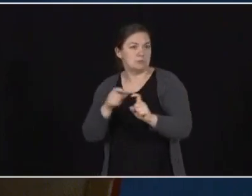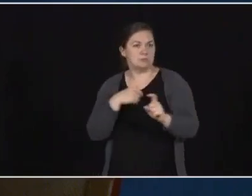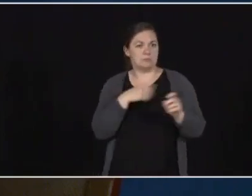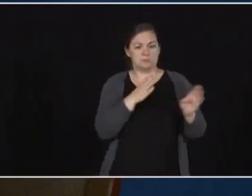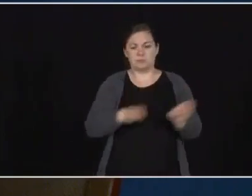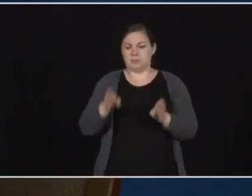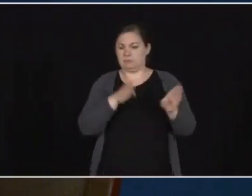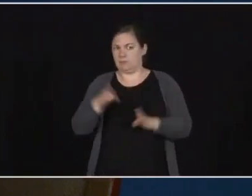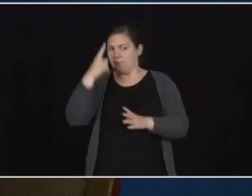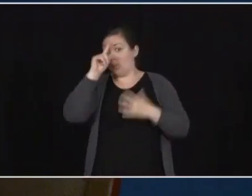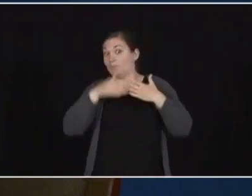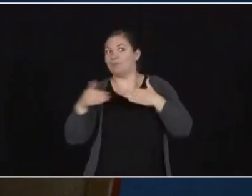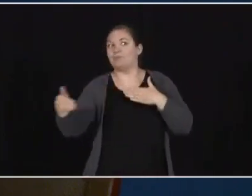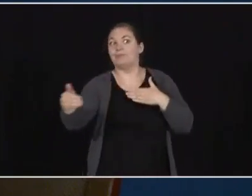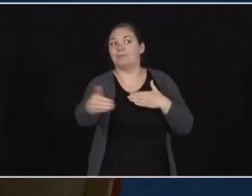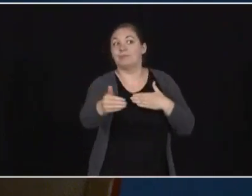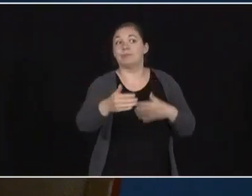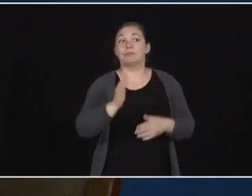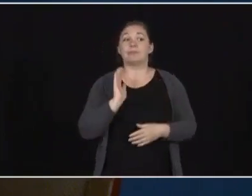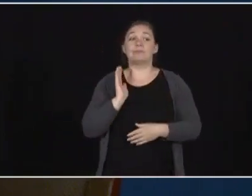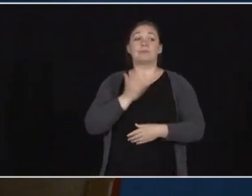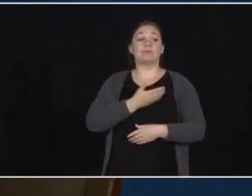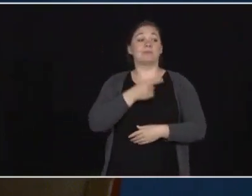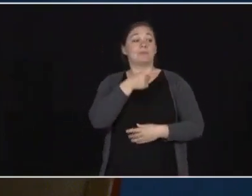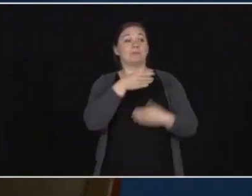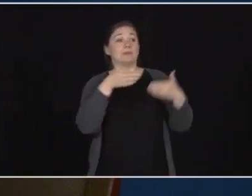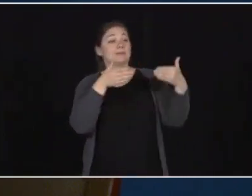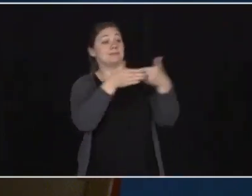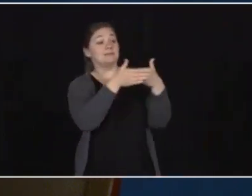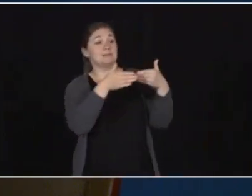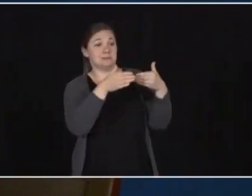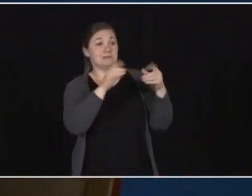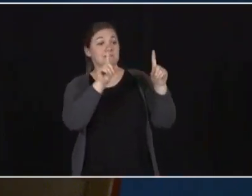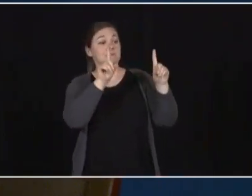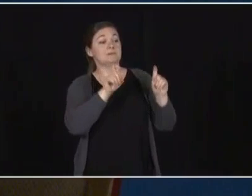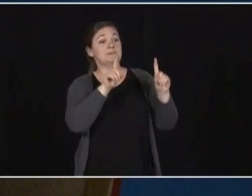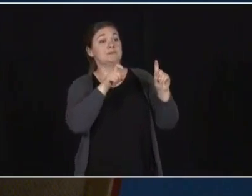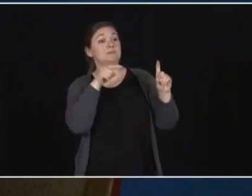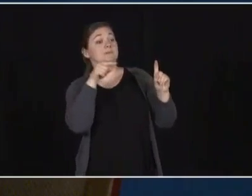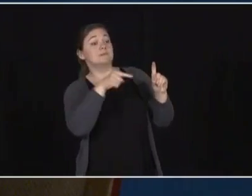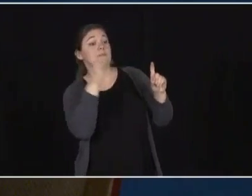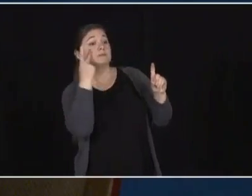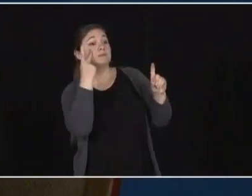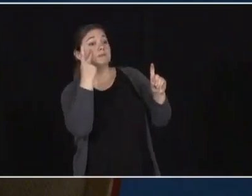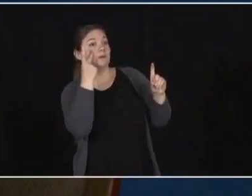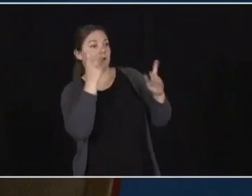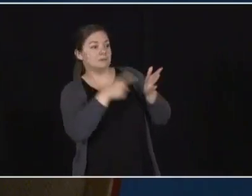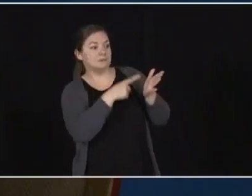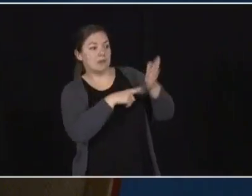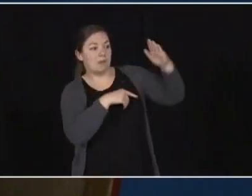as you can see we have a number varies going down and up and it also has use of assessment centers.